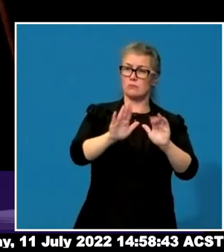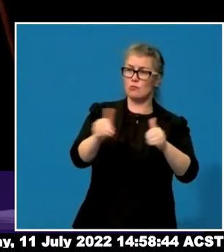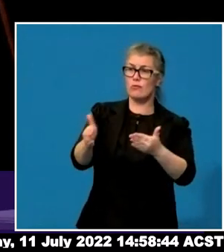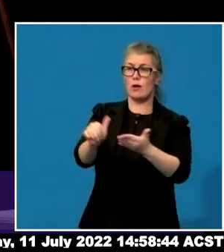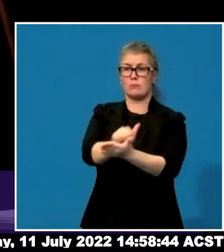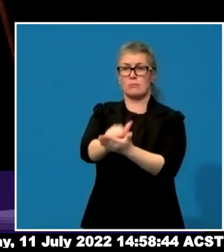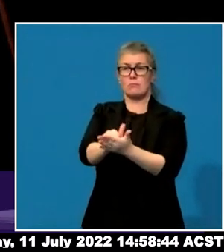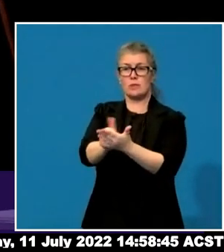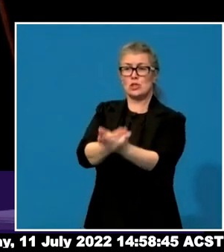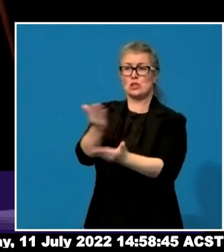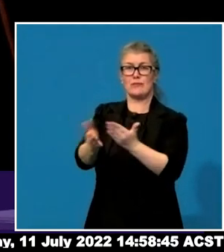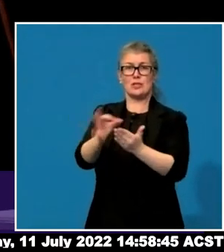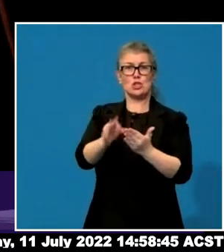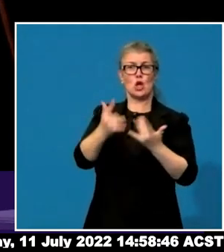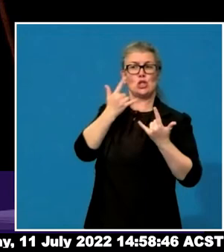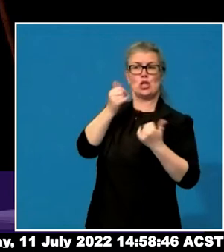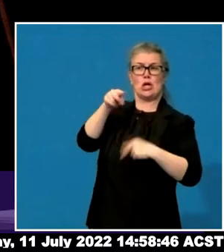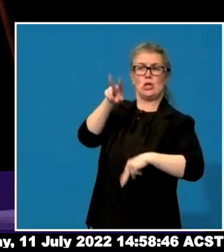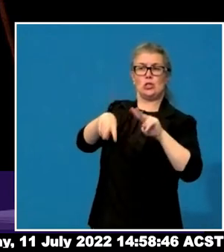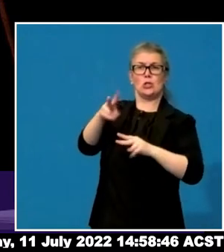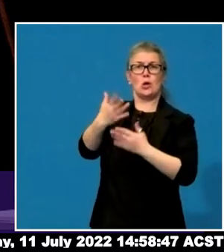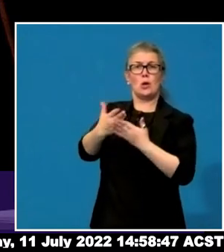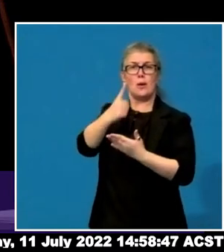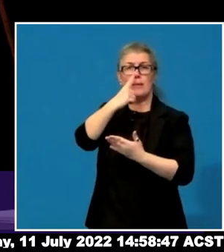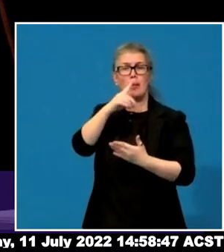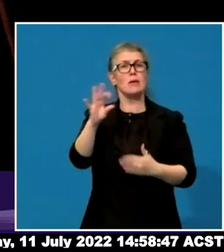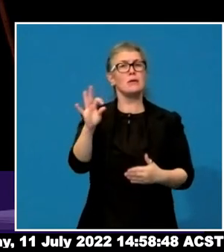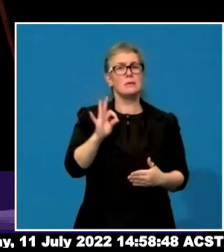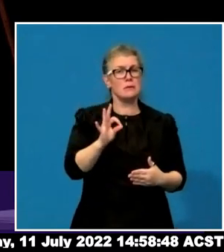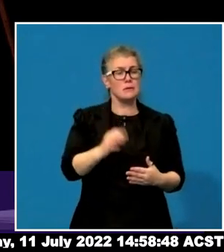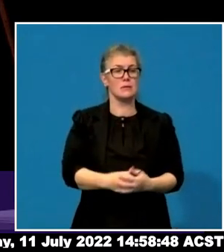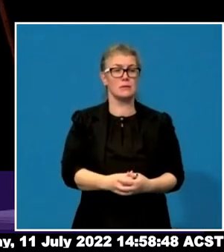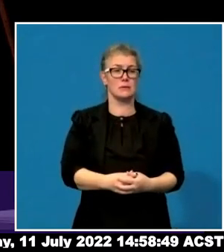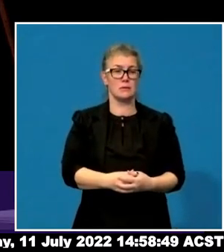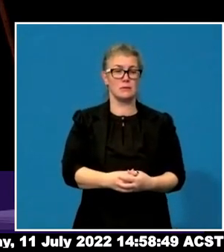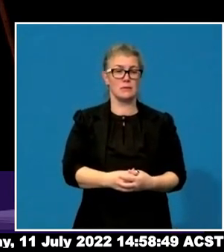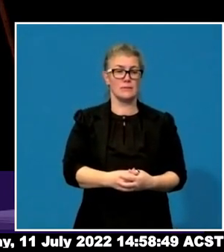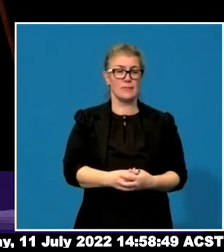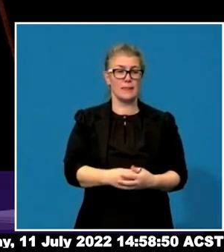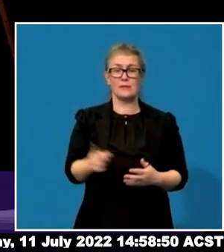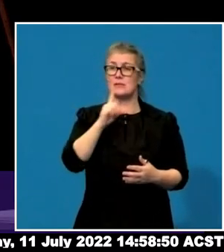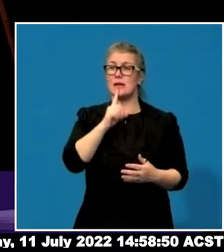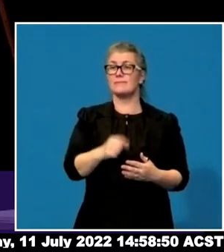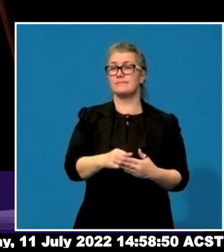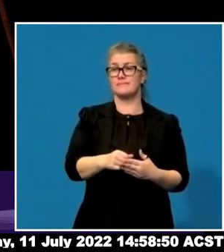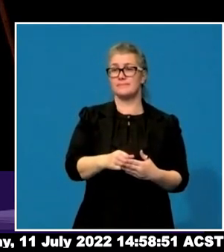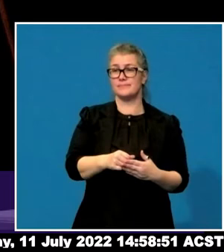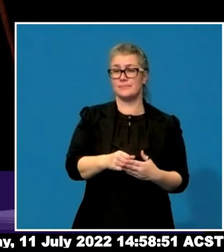Not make judgments around the fact that there they are unable to have that diagnosis just because of where they are at.